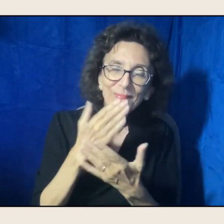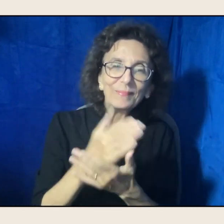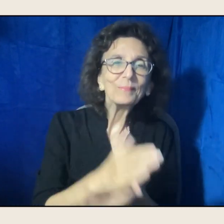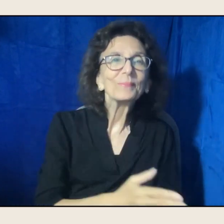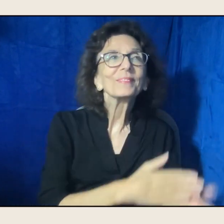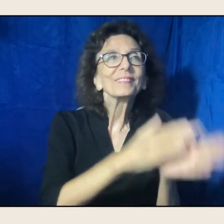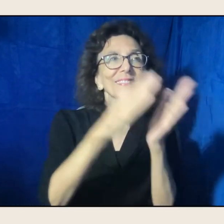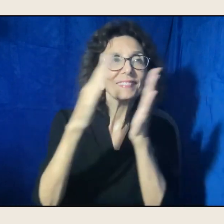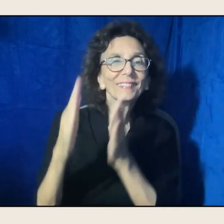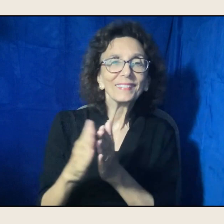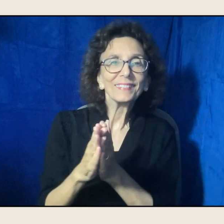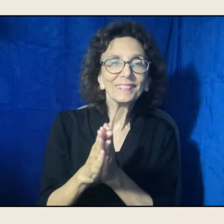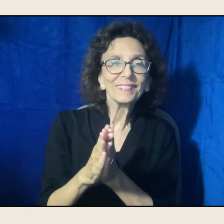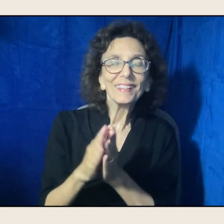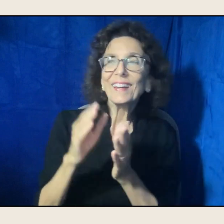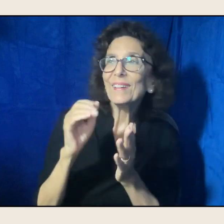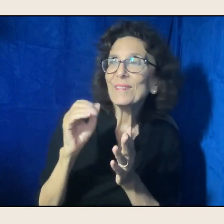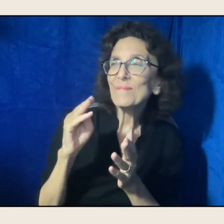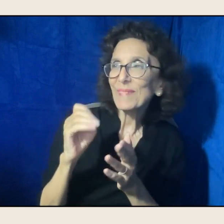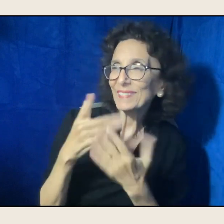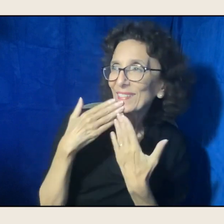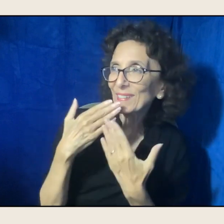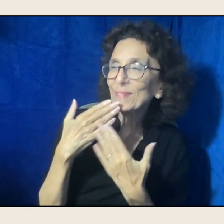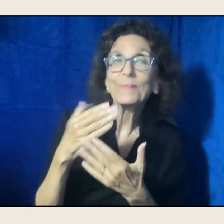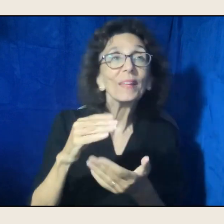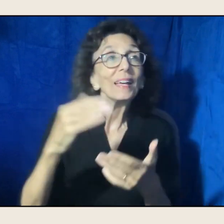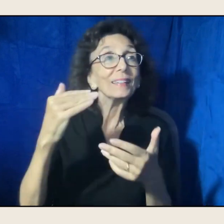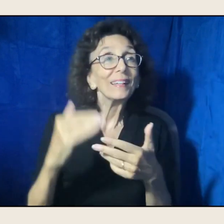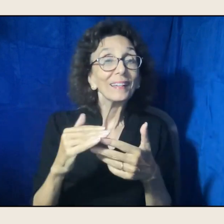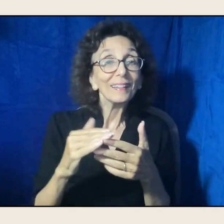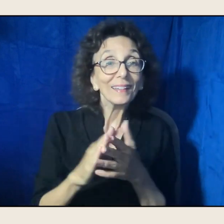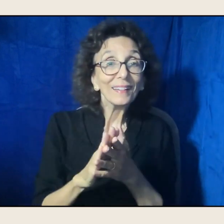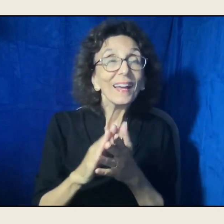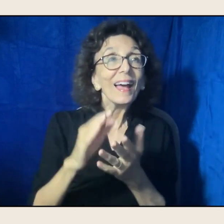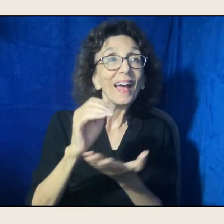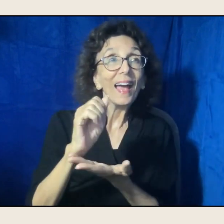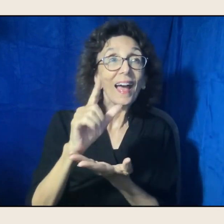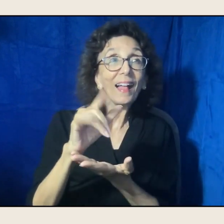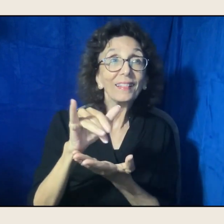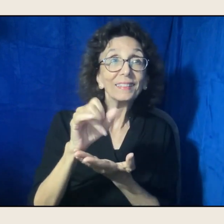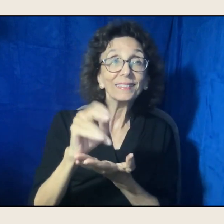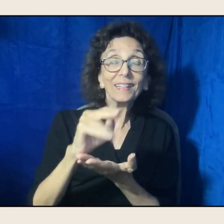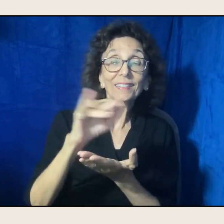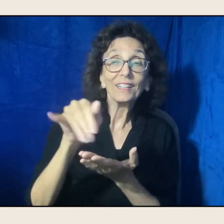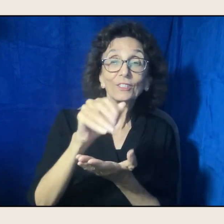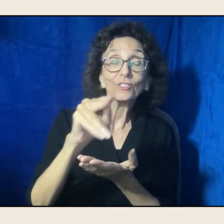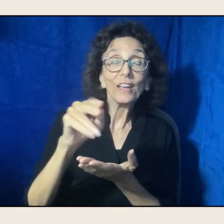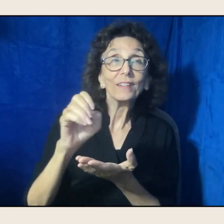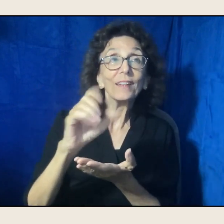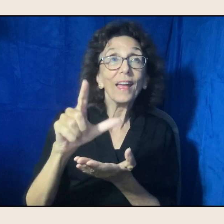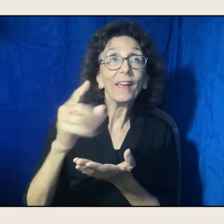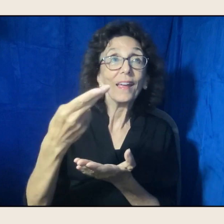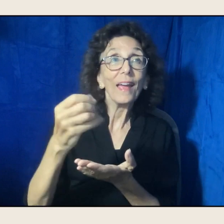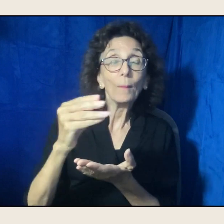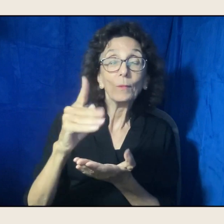Allison Janae Hamilton is a visual artist who works in sculpture, installation, photography, and video.